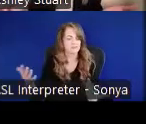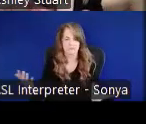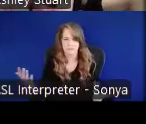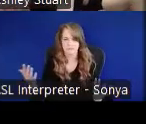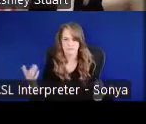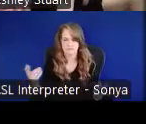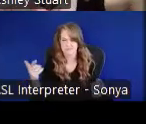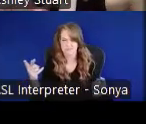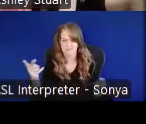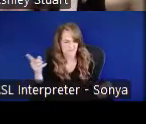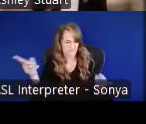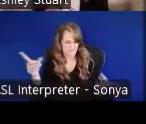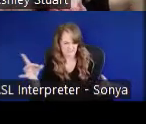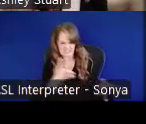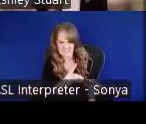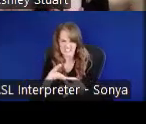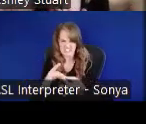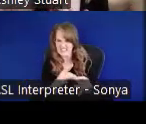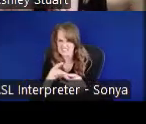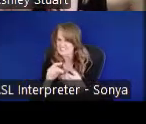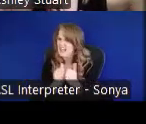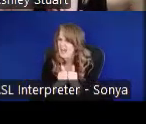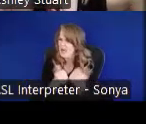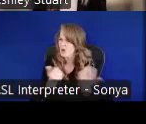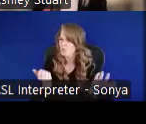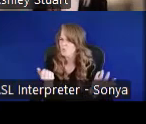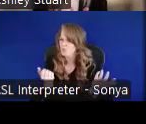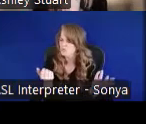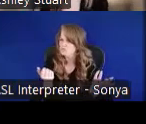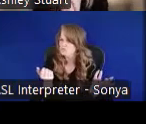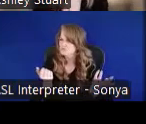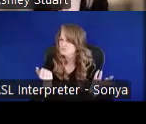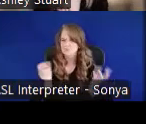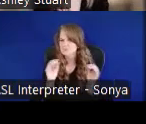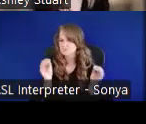things really have to do with one another? Not a whole heck of